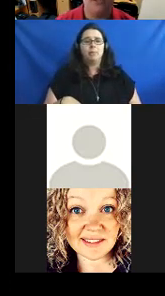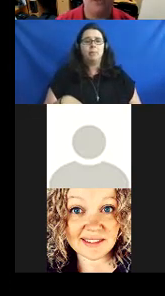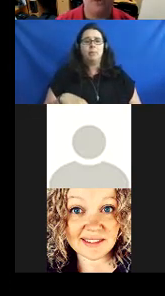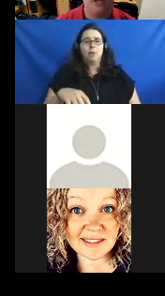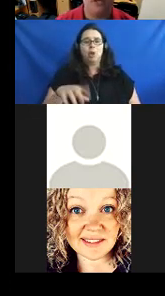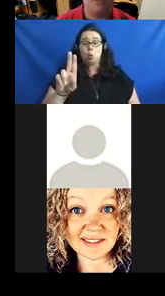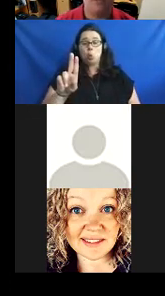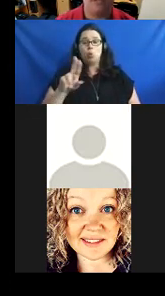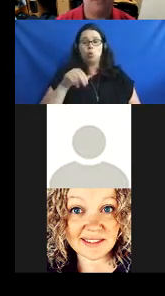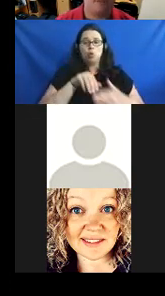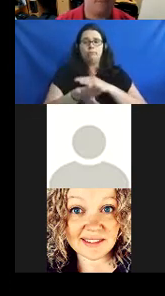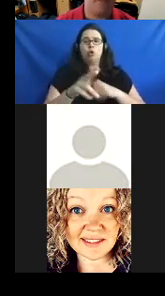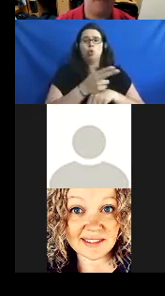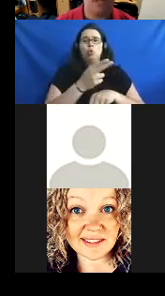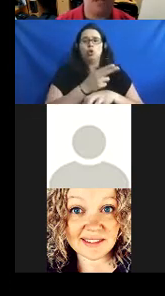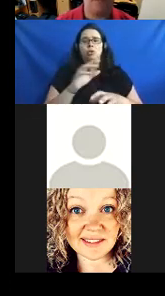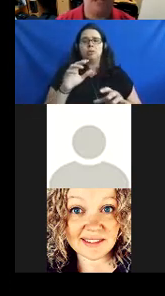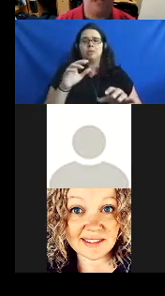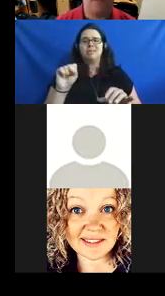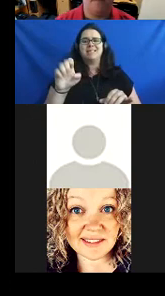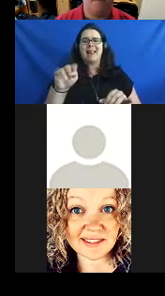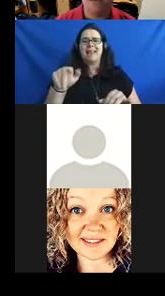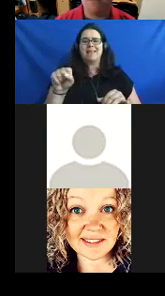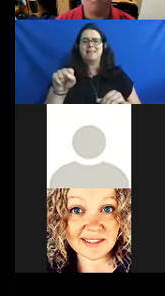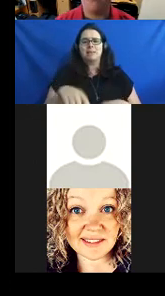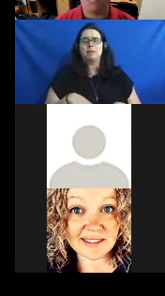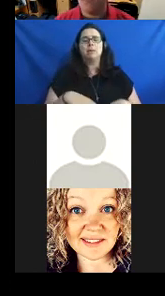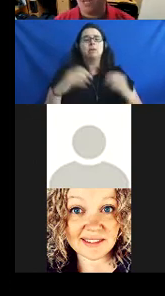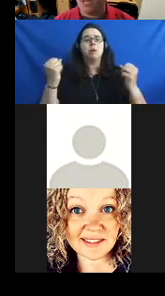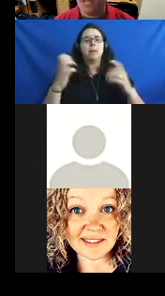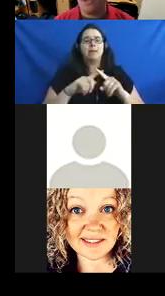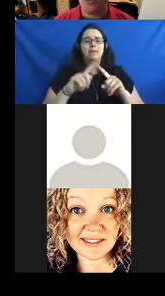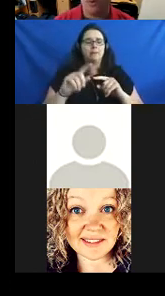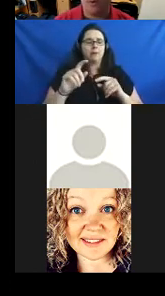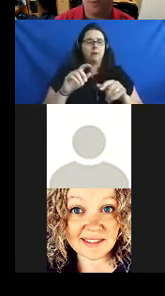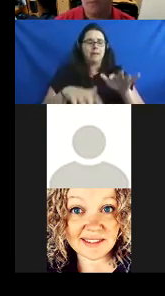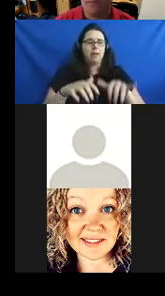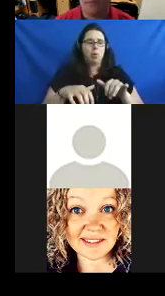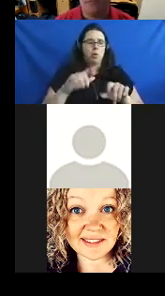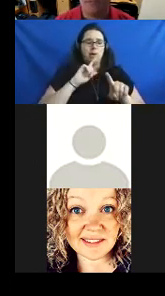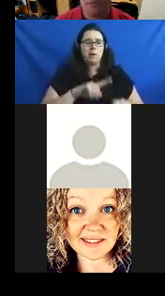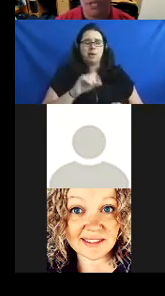WE HAVE MANY DIFFERENT KEYBOARD COMMANDS OR WAYS TO